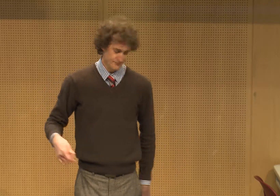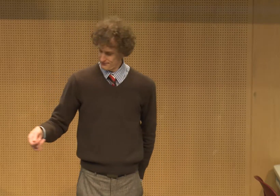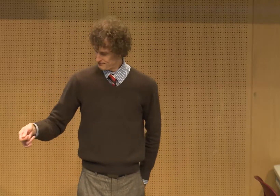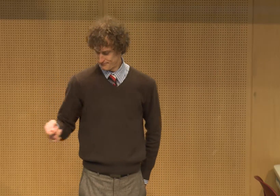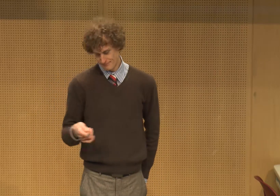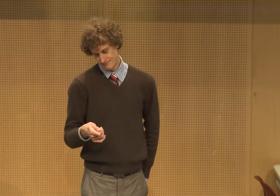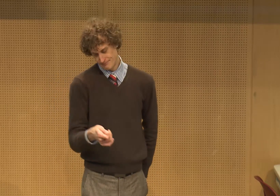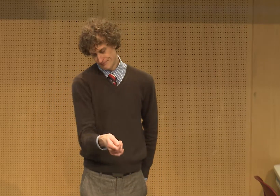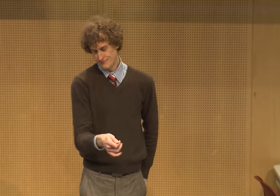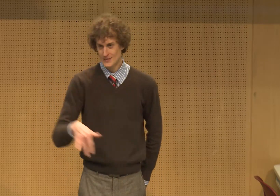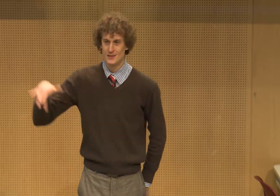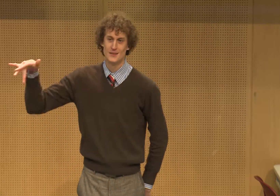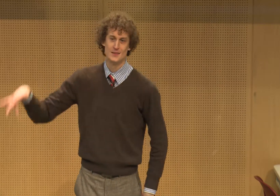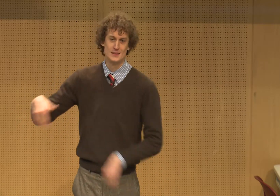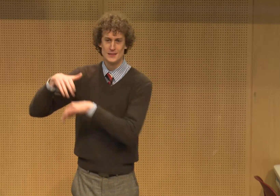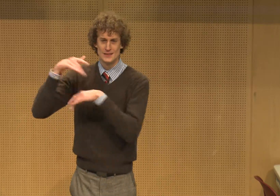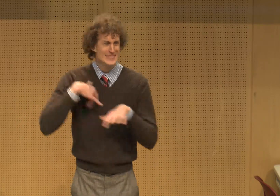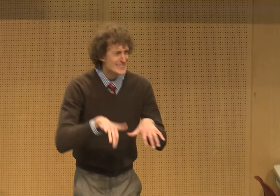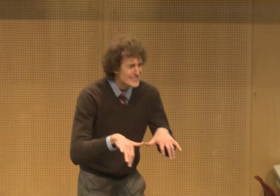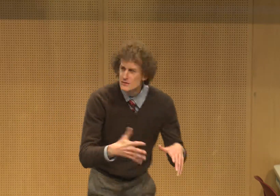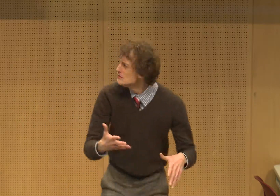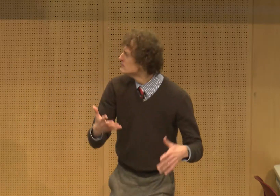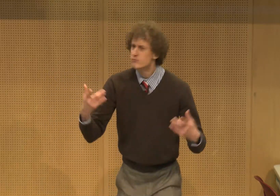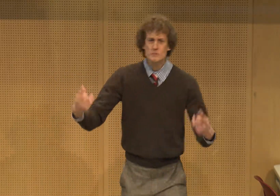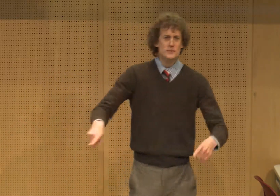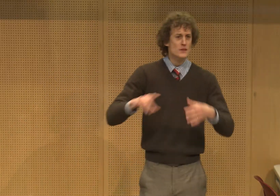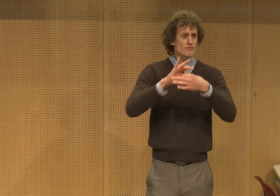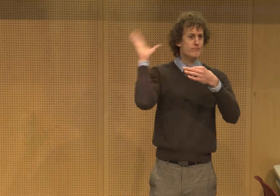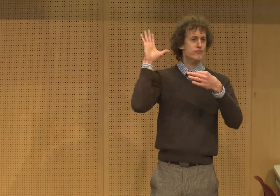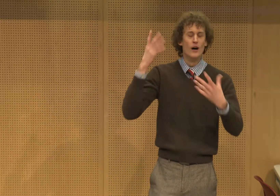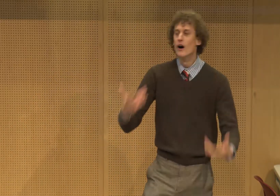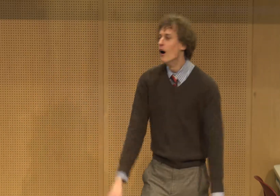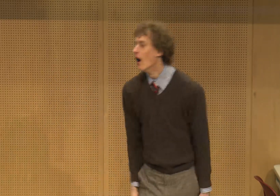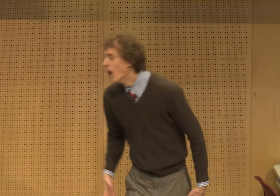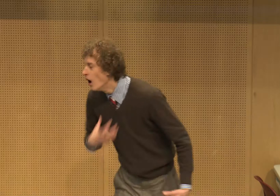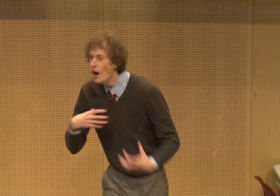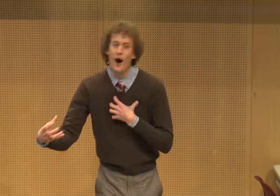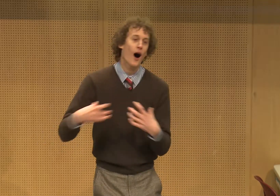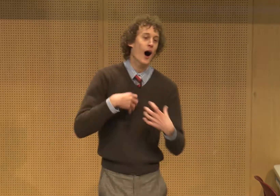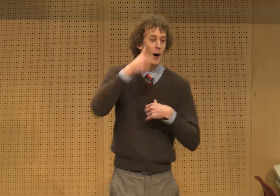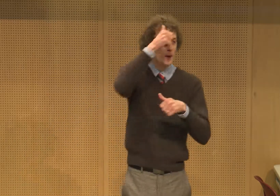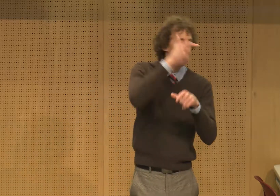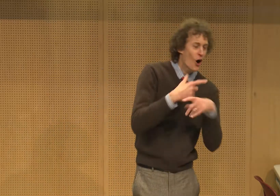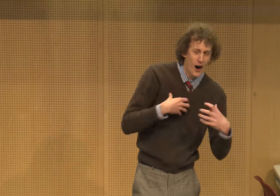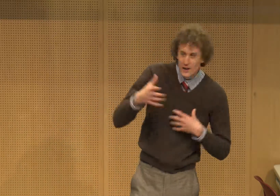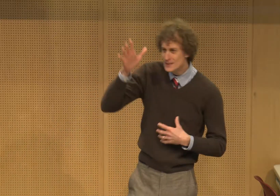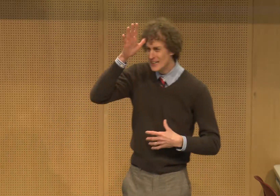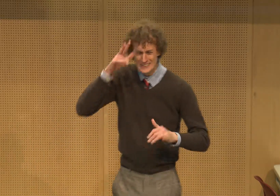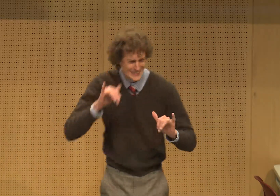so he would go just unplug my computer and plug his phone in and plug the fax in.